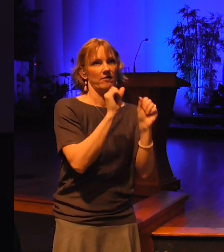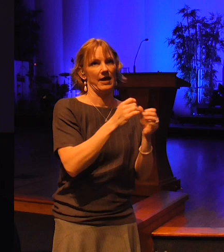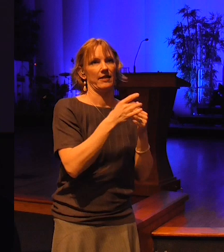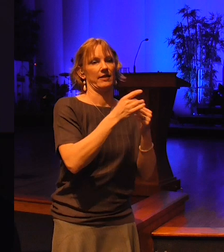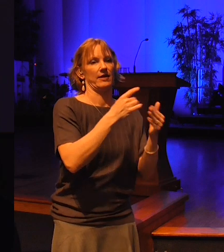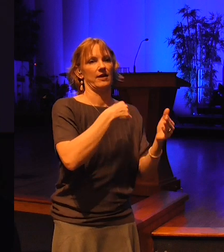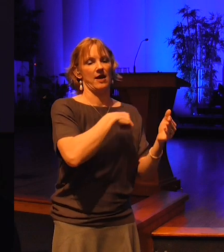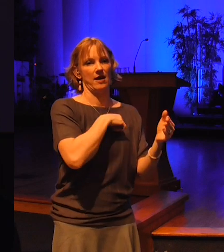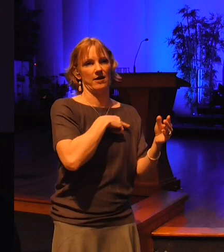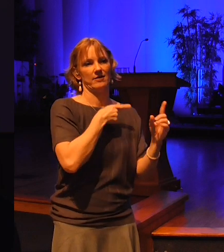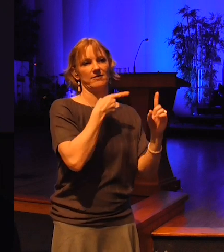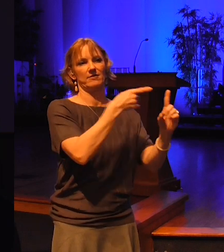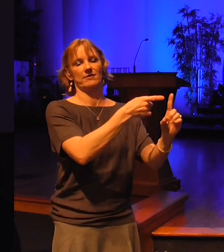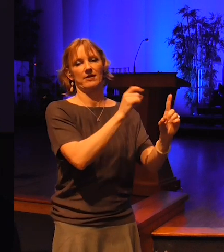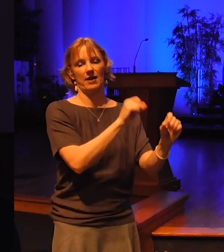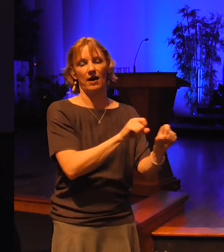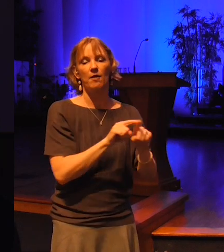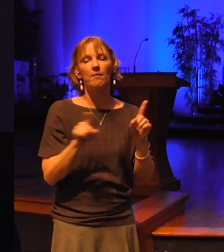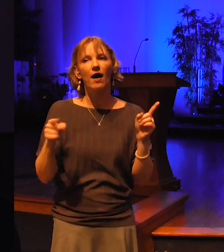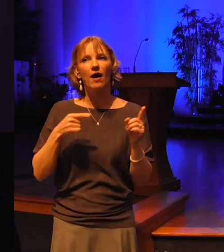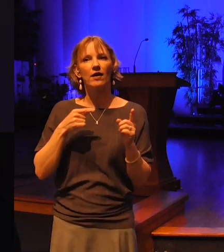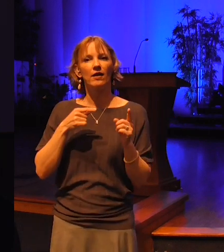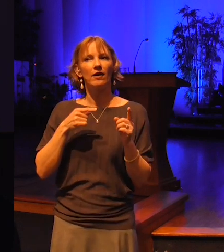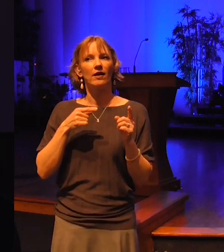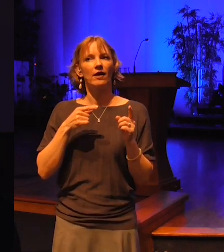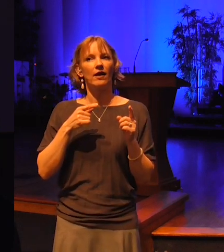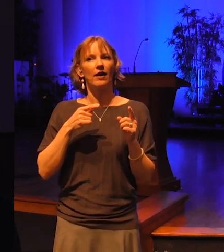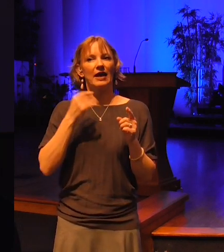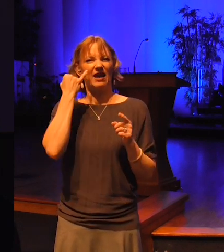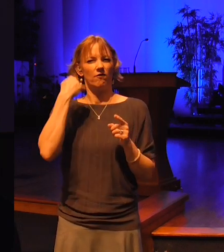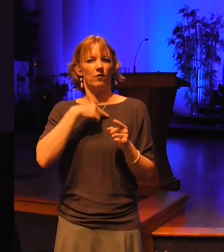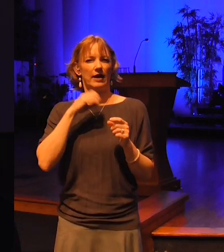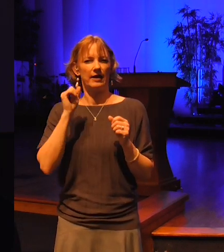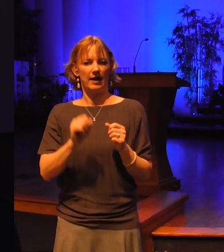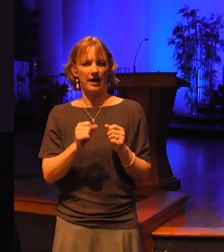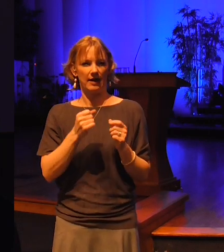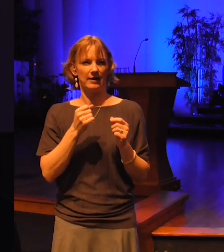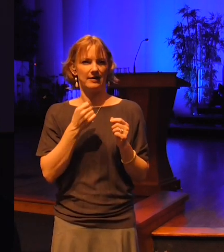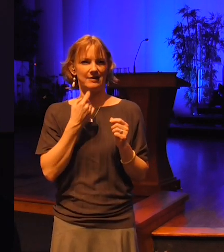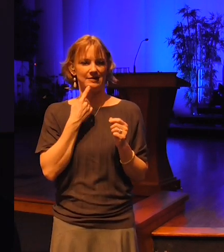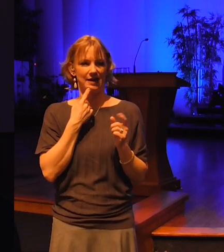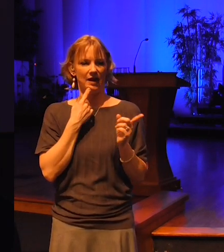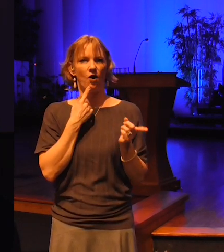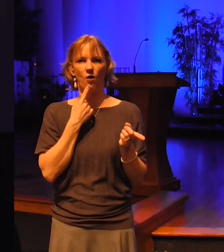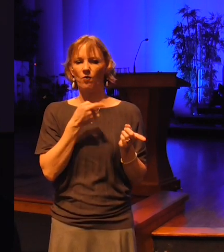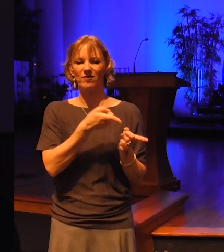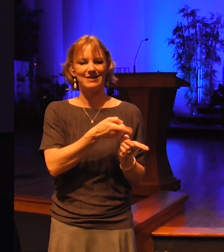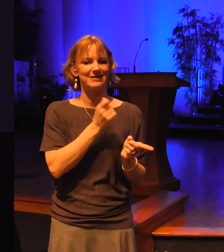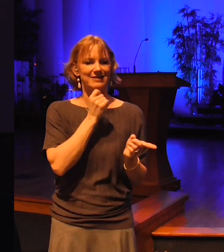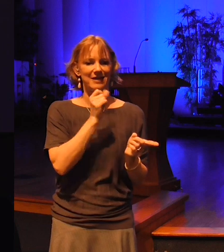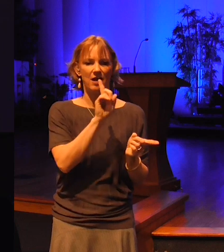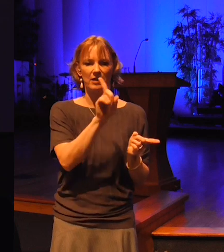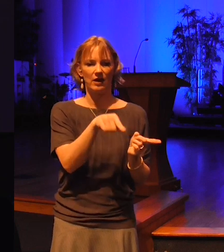however if we can look at say something and say this is not the only reality it is we can welcome